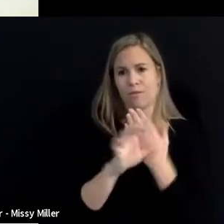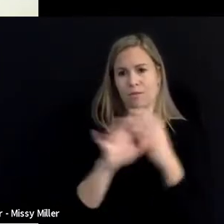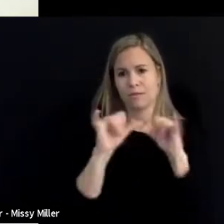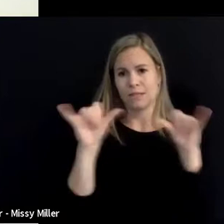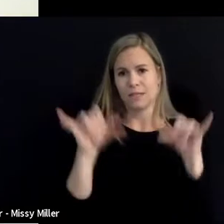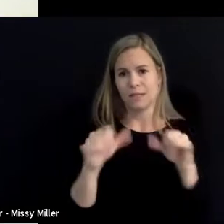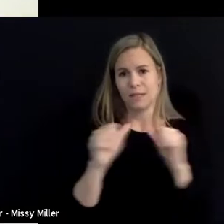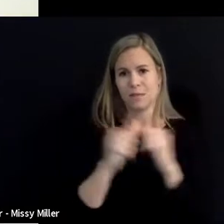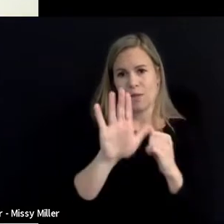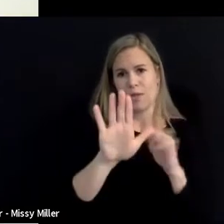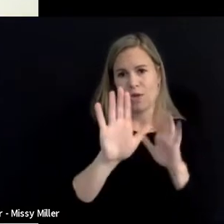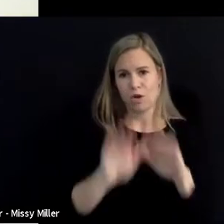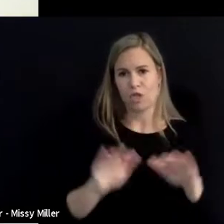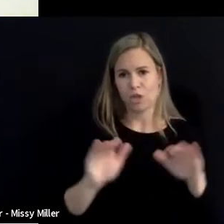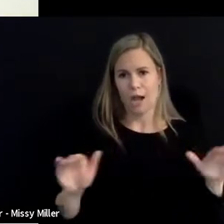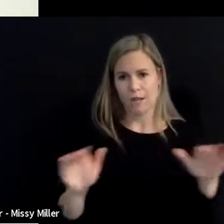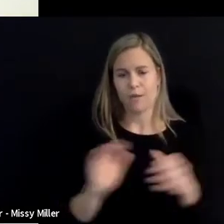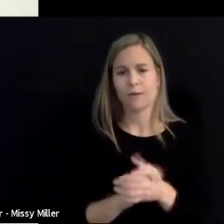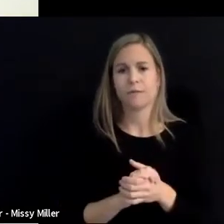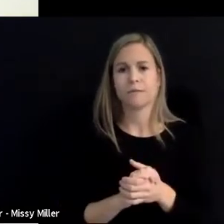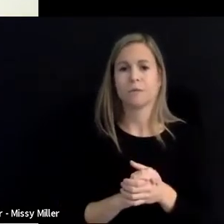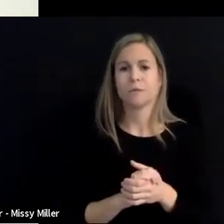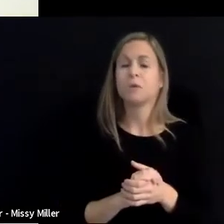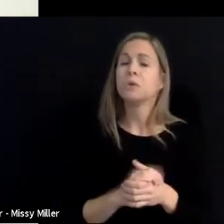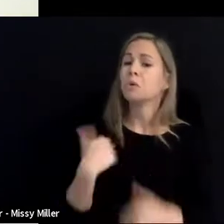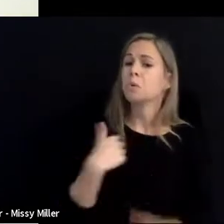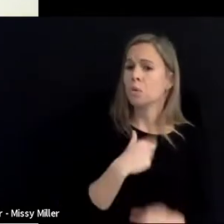We have a pretty strict one, what is set up for every shift.